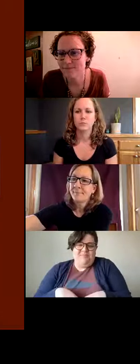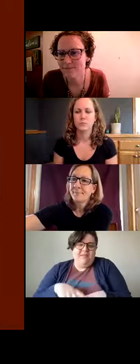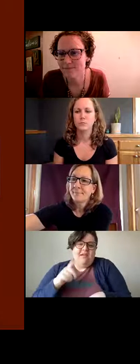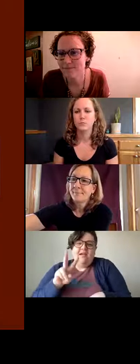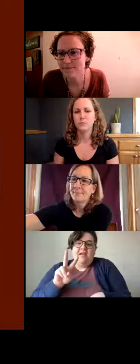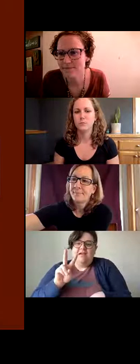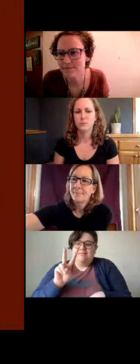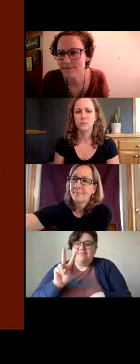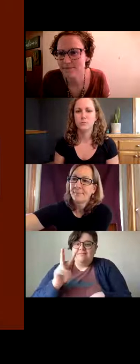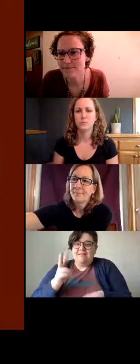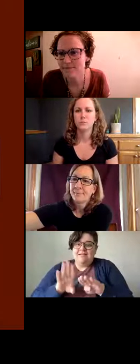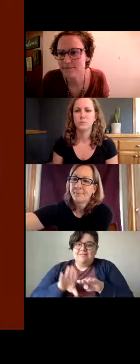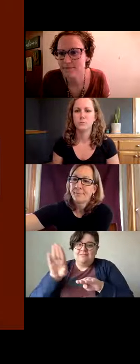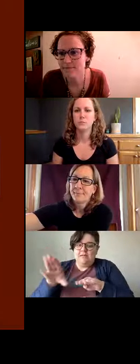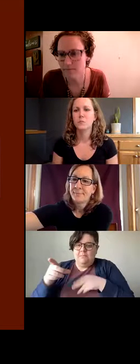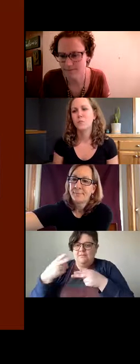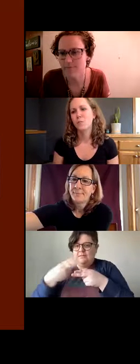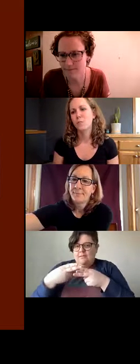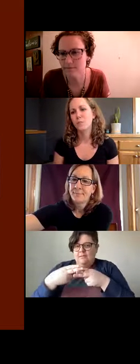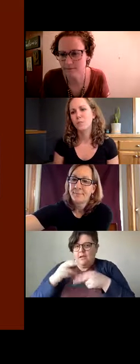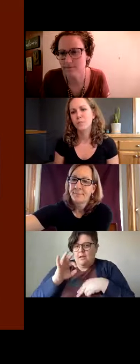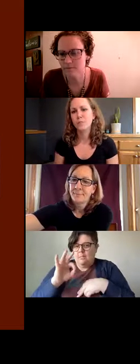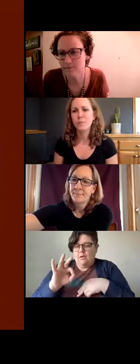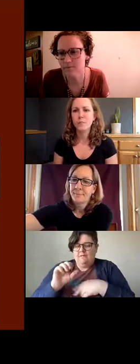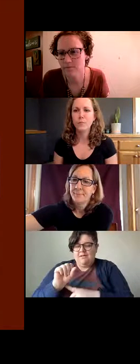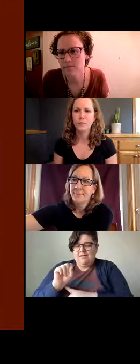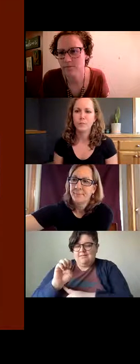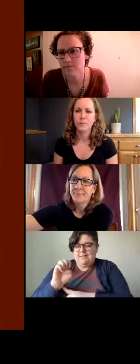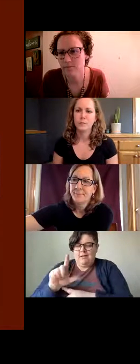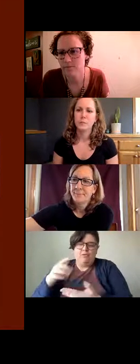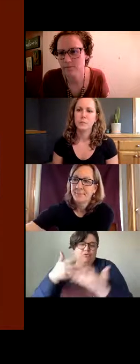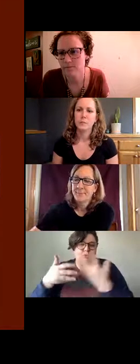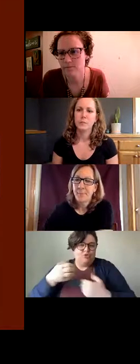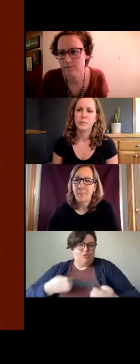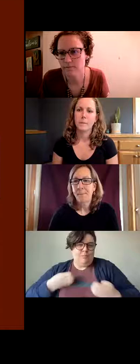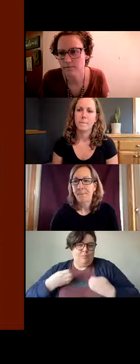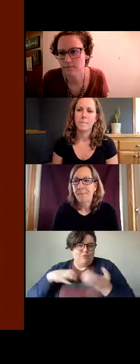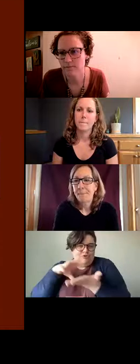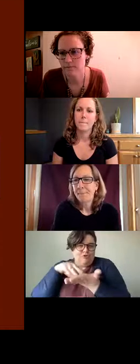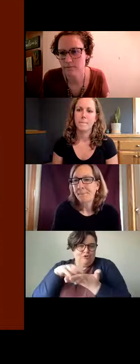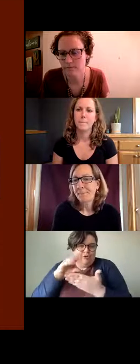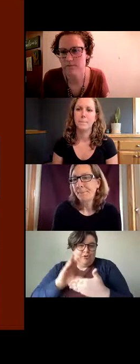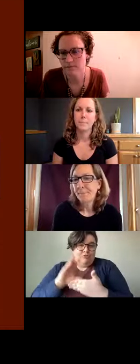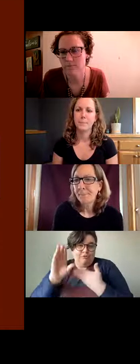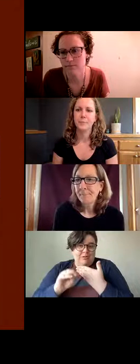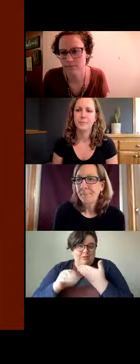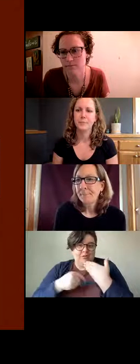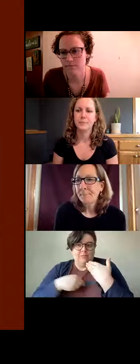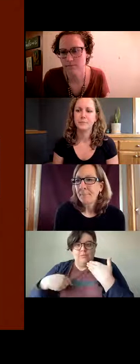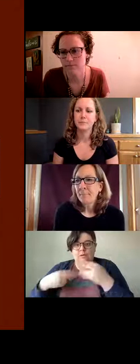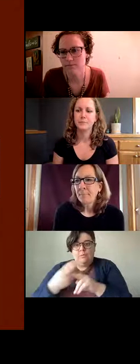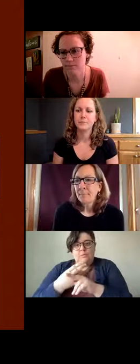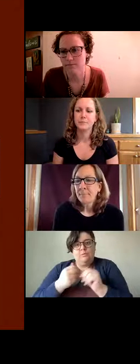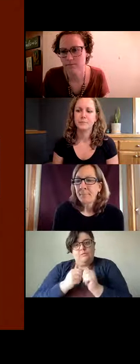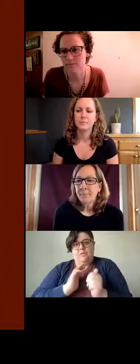Okay. Okay, great. Second Step is... that is a name of our social emotional learning curriculum.